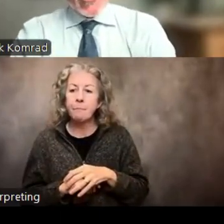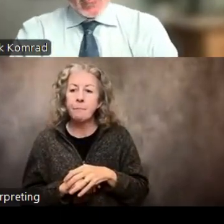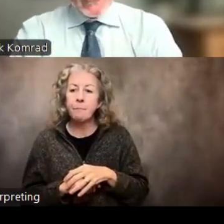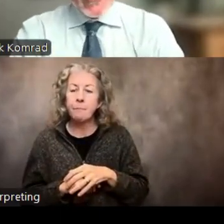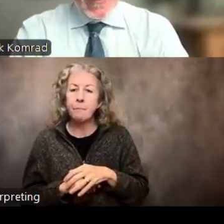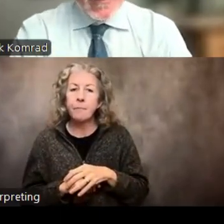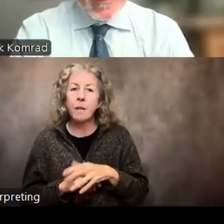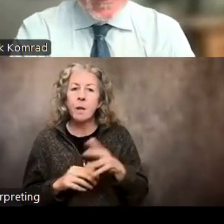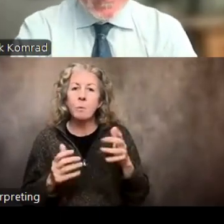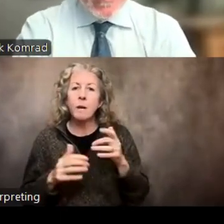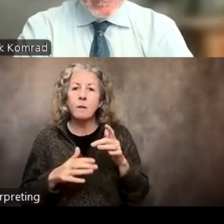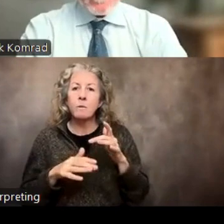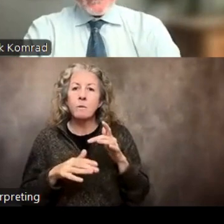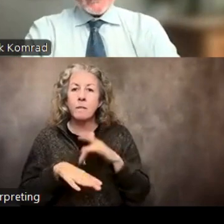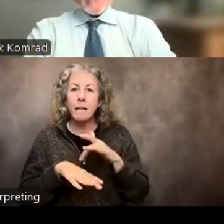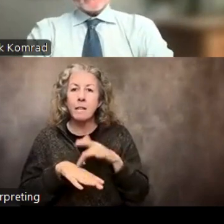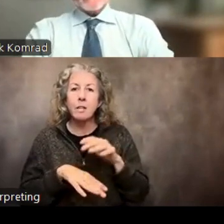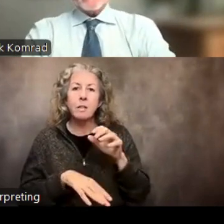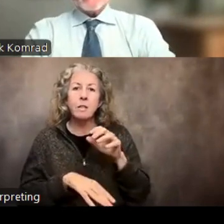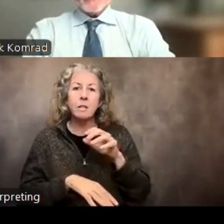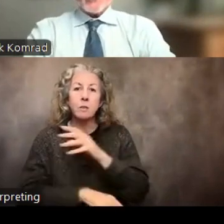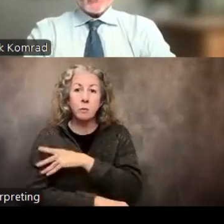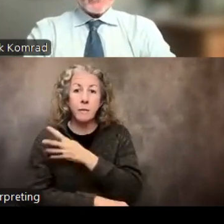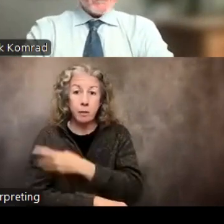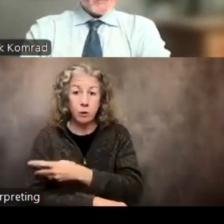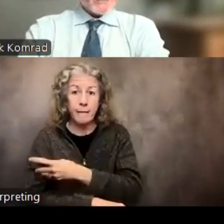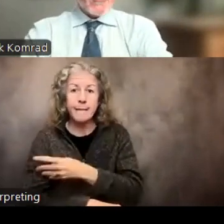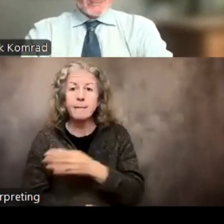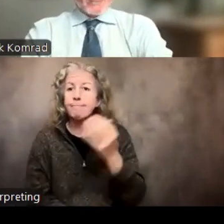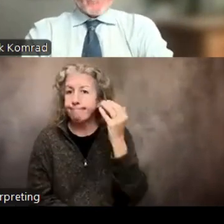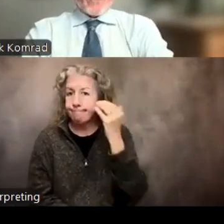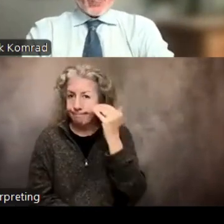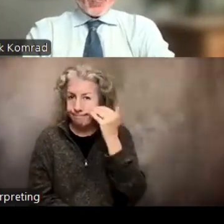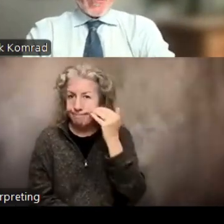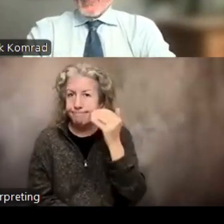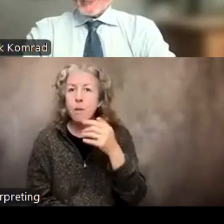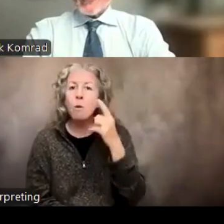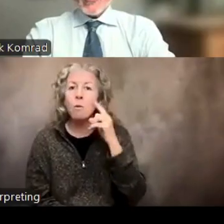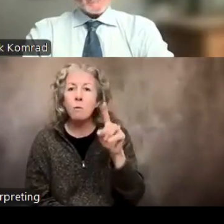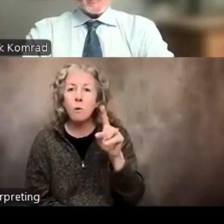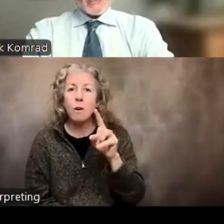Switzerland. Switzerland is notorious for allowing suicide